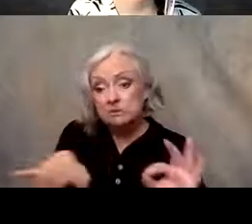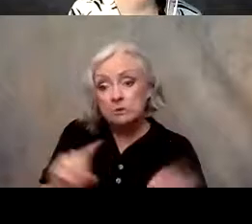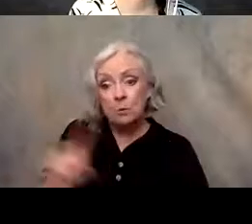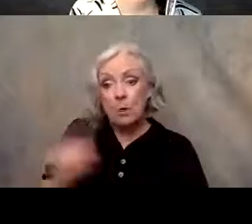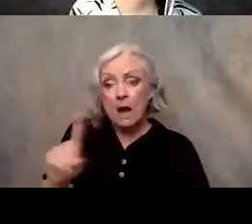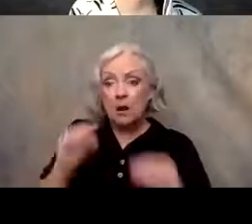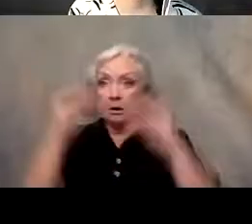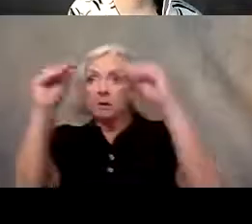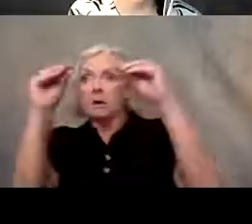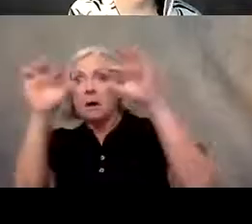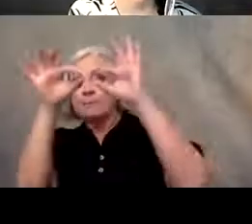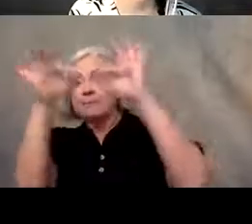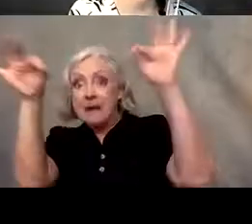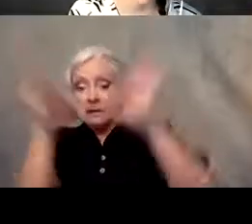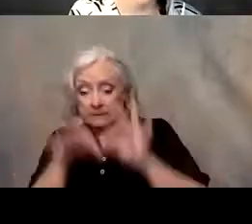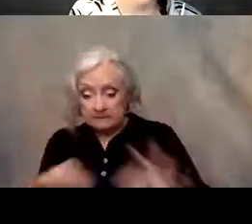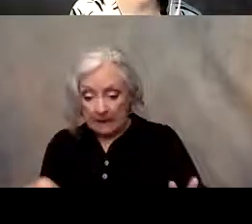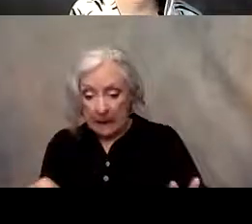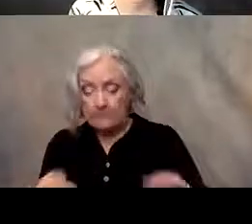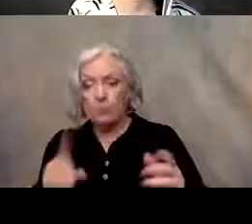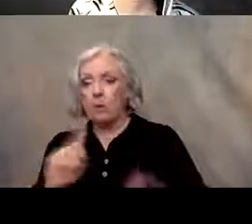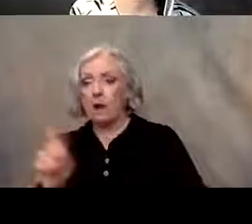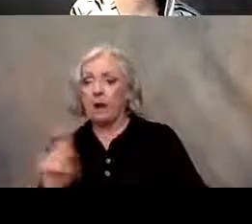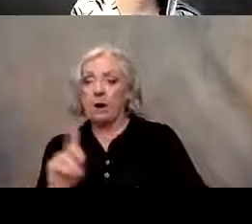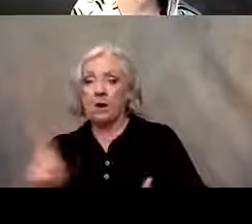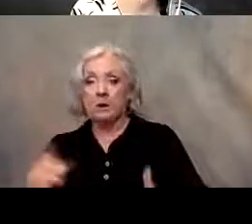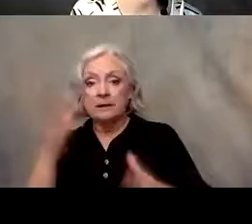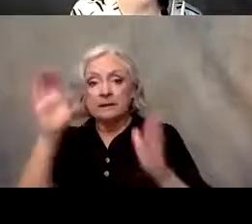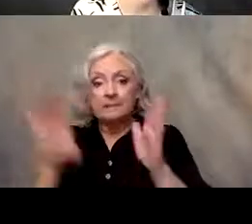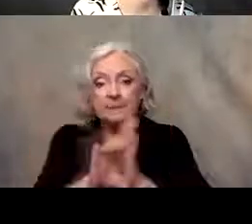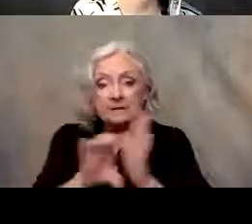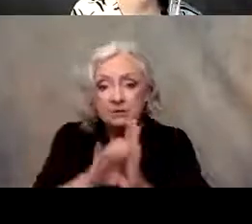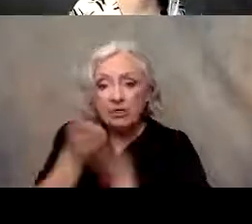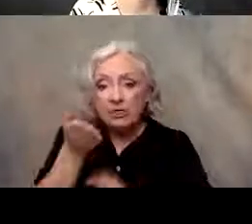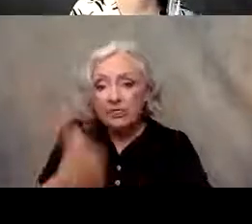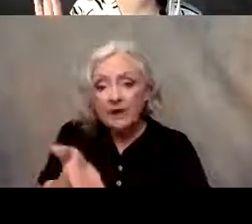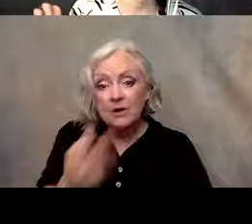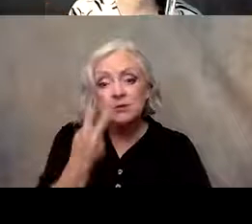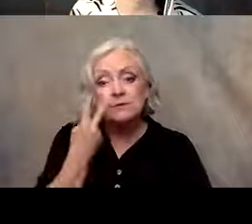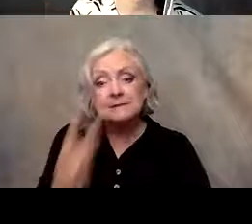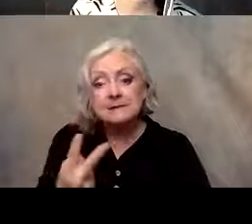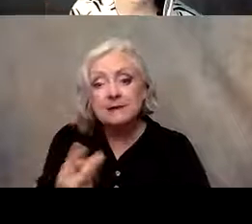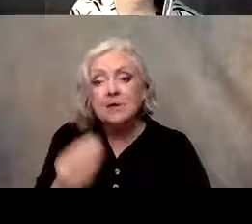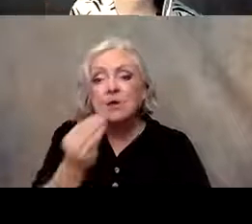compared to where the text is on the screen, like the picture that we have on the slide where you see "food" on one of the windows.